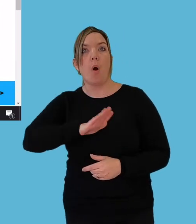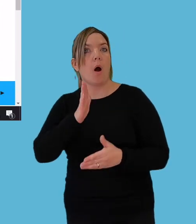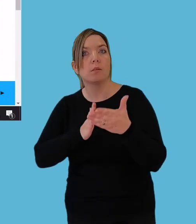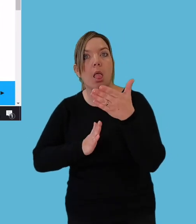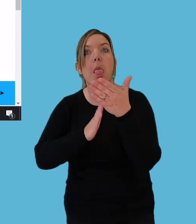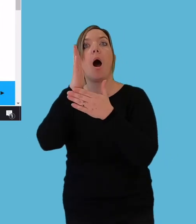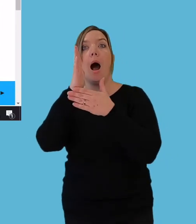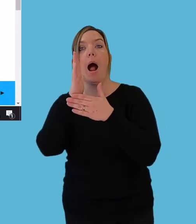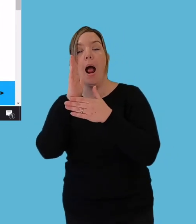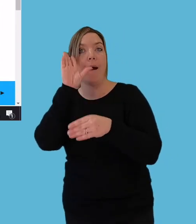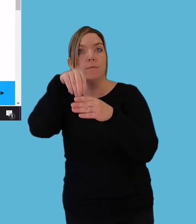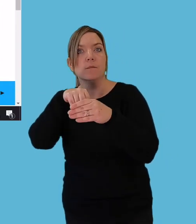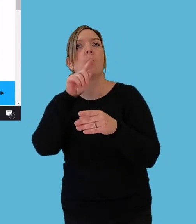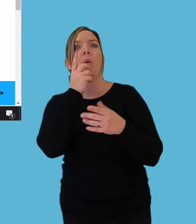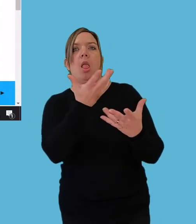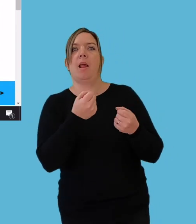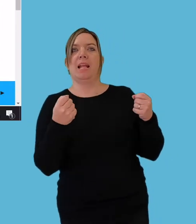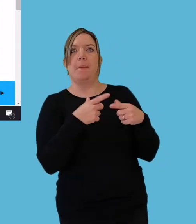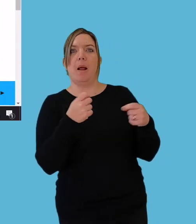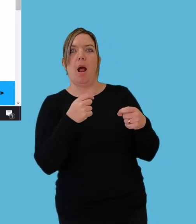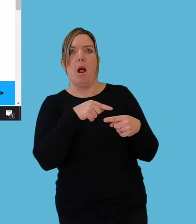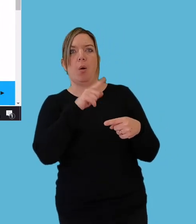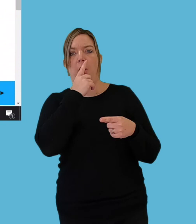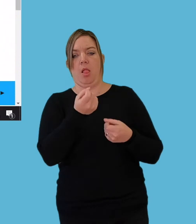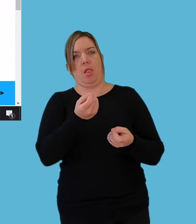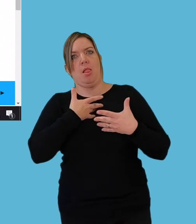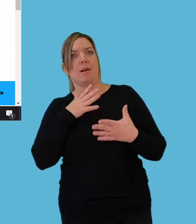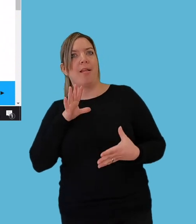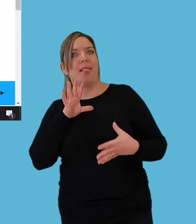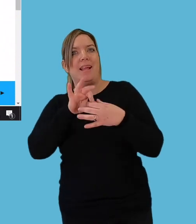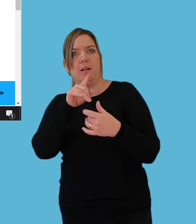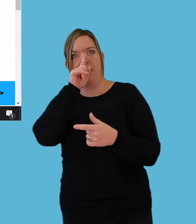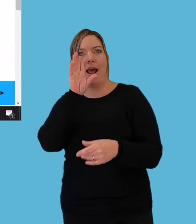So when you sign up for a live session, you will receive an email from us which will provide you with the link